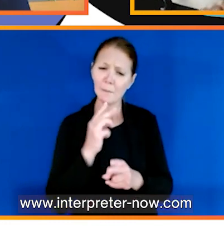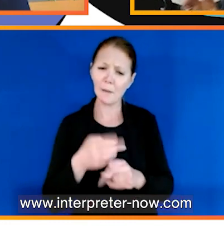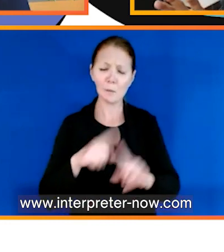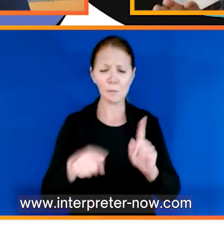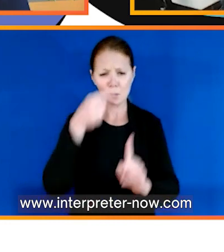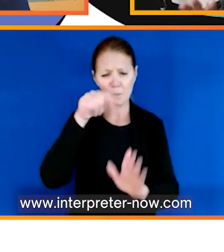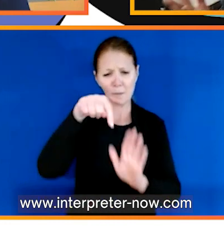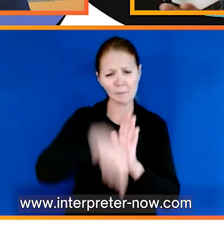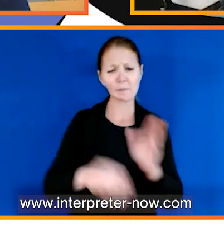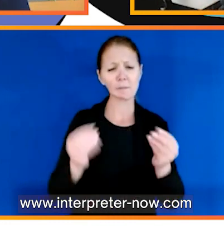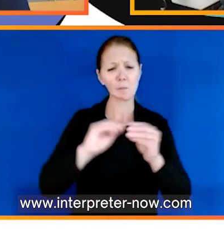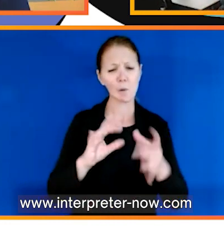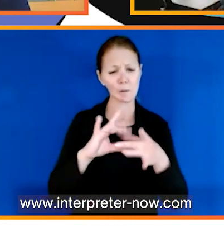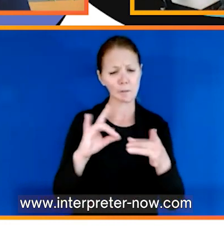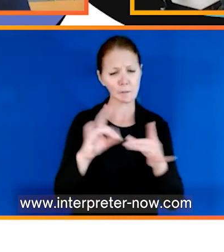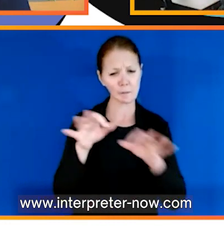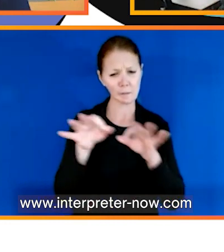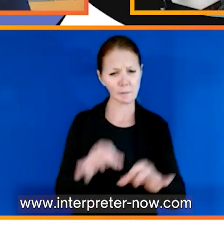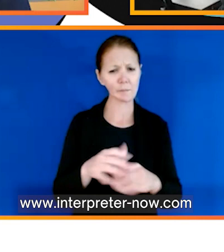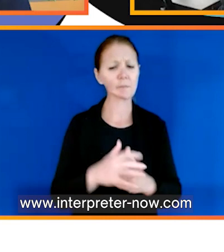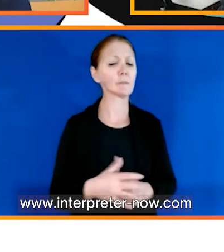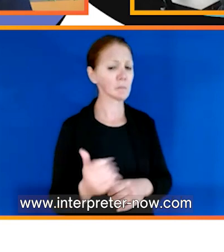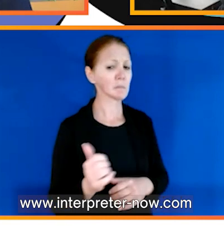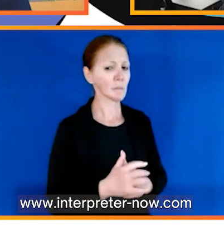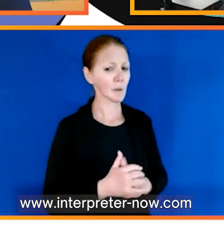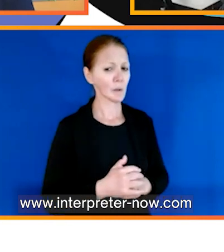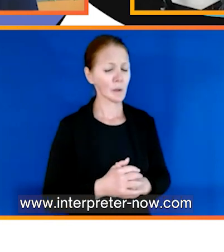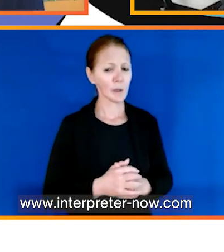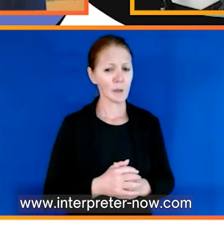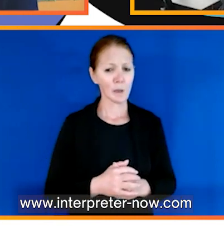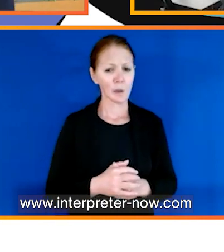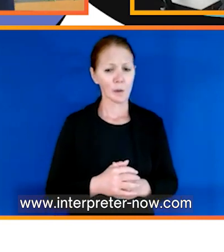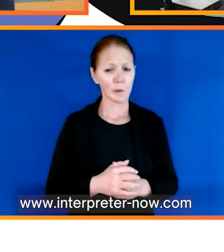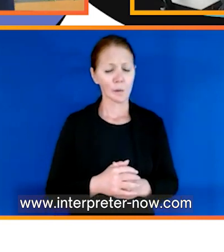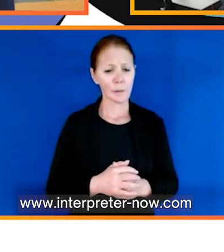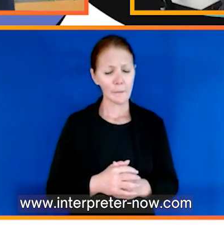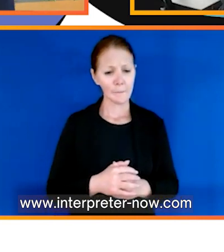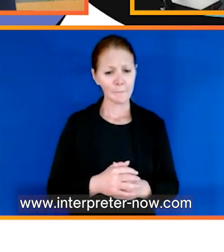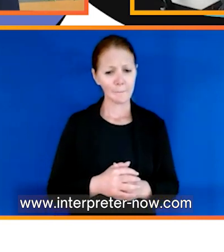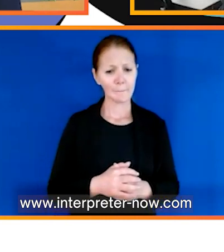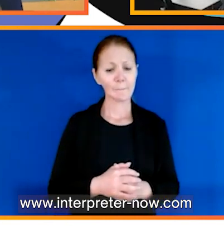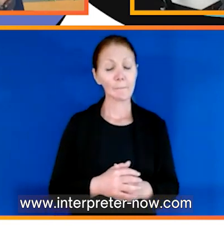You alluded to it some, but can you delve more into that? Yeah.